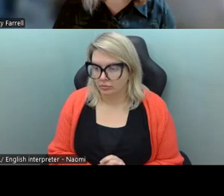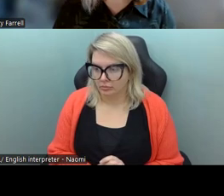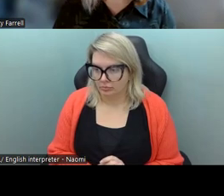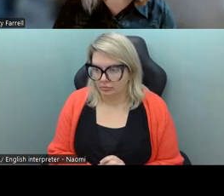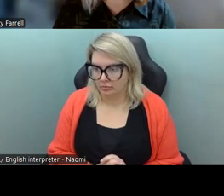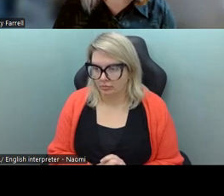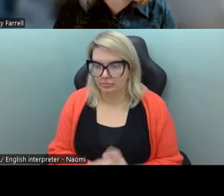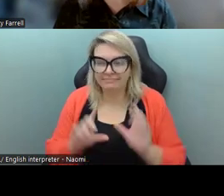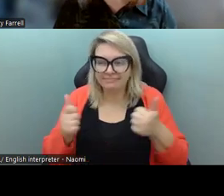Morning, everyone.